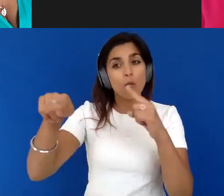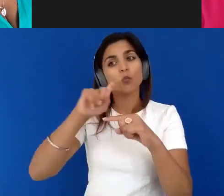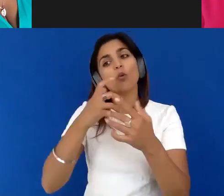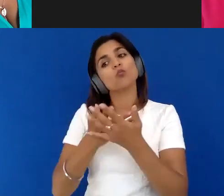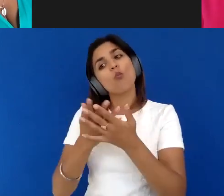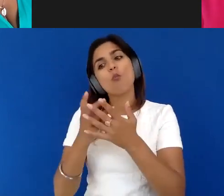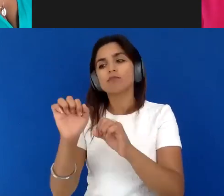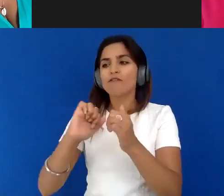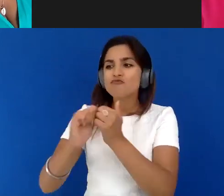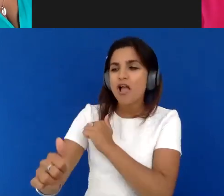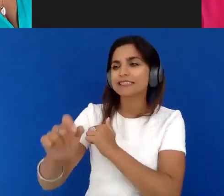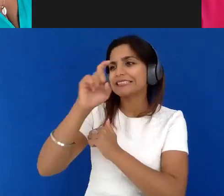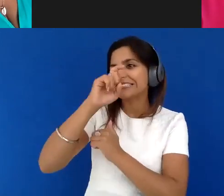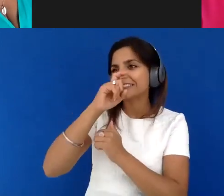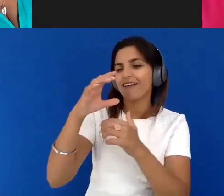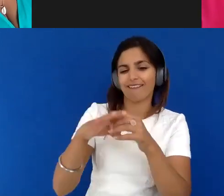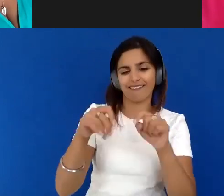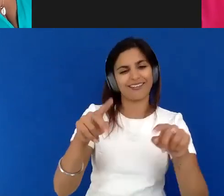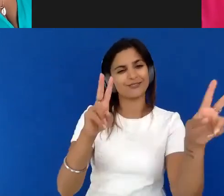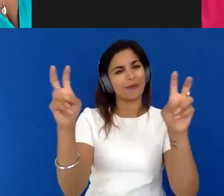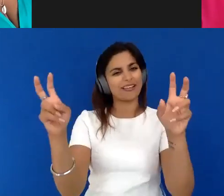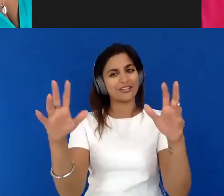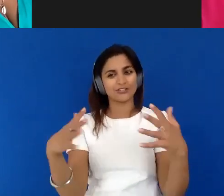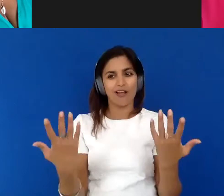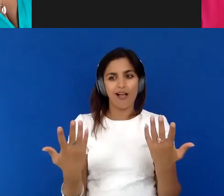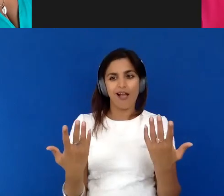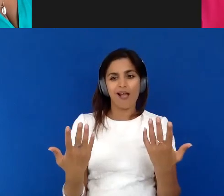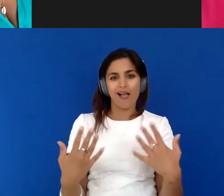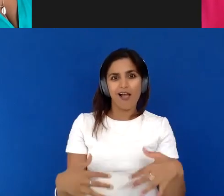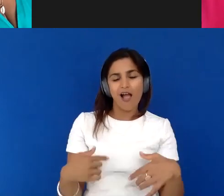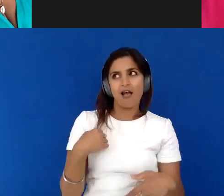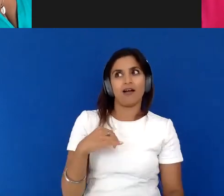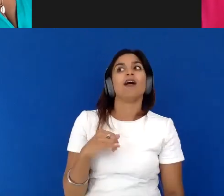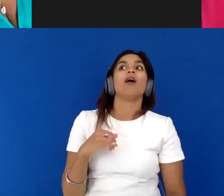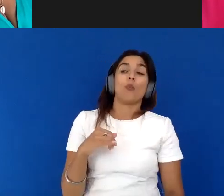particular topics you know it's just kind of like wow I had a really crap day let me